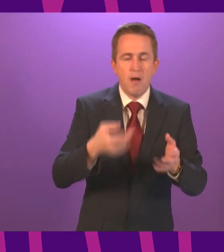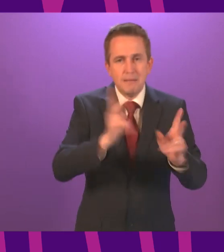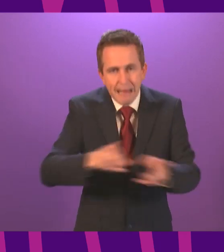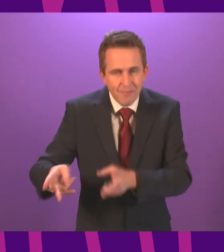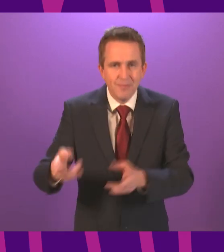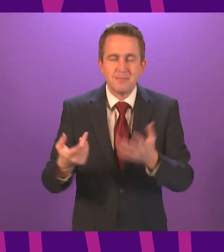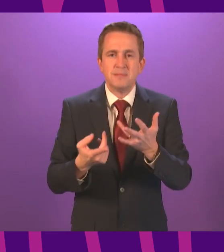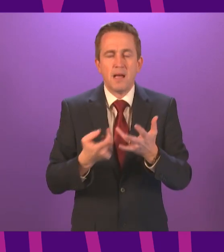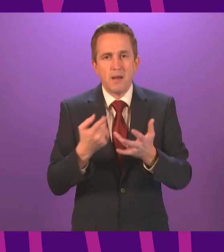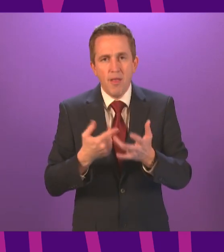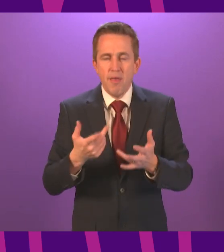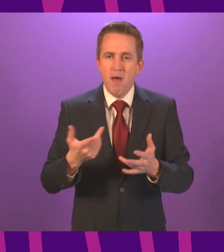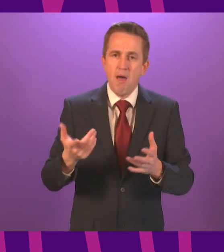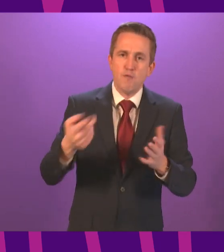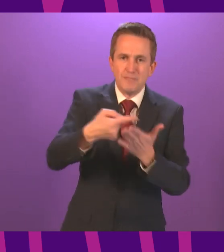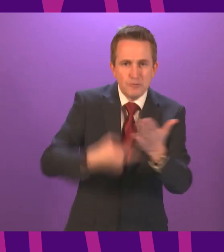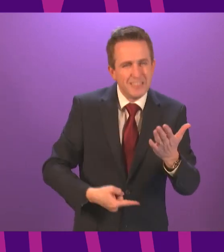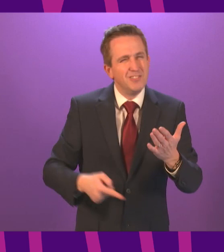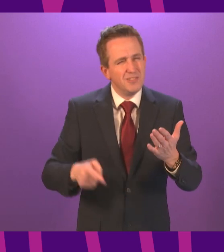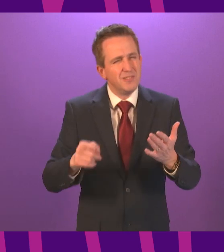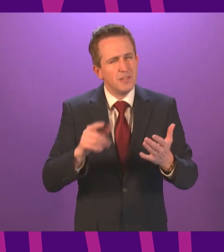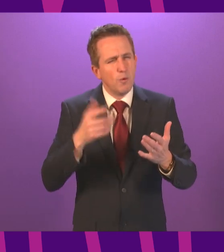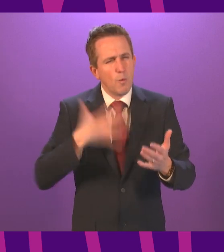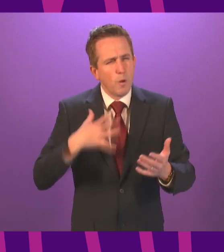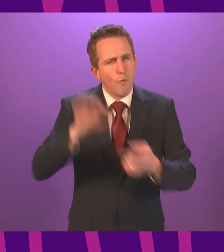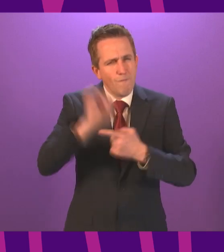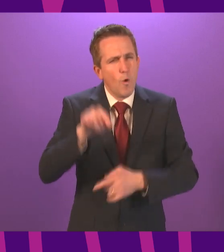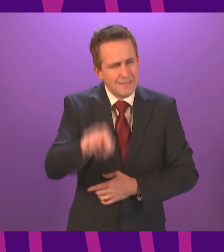that could have been avoided, were we to get that balance wrong. We will take great care,